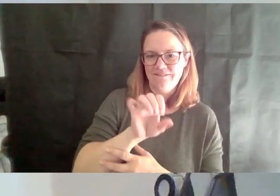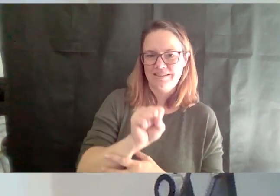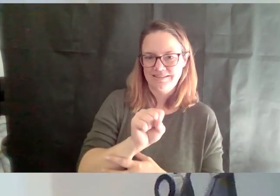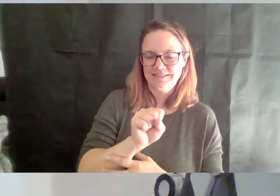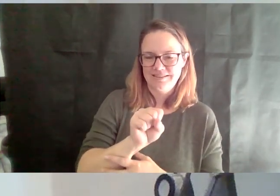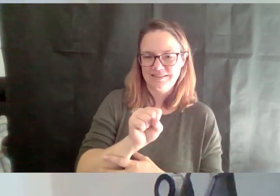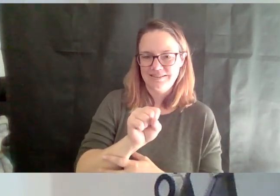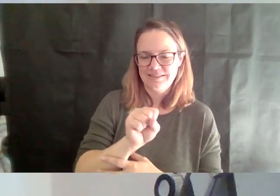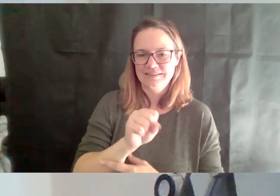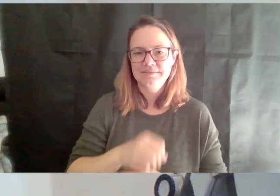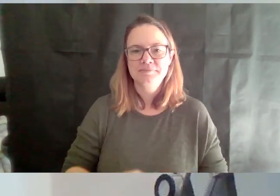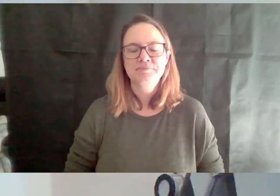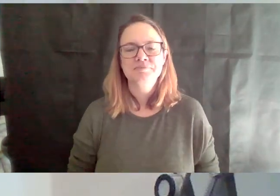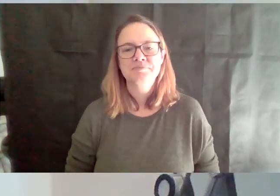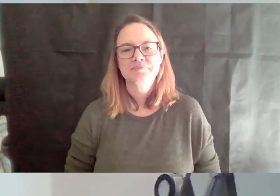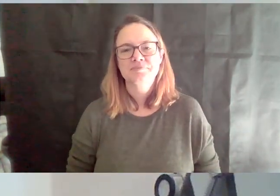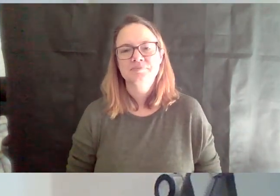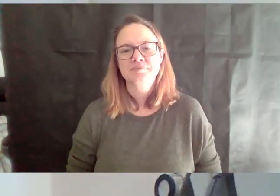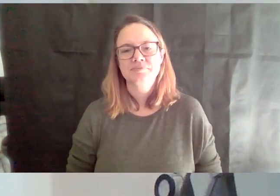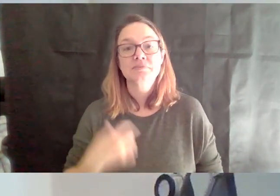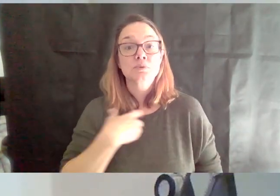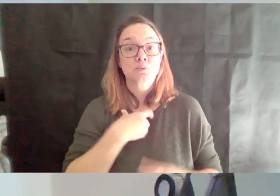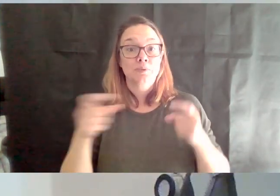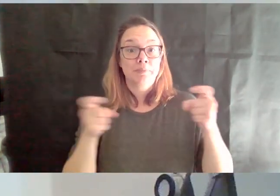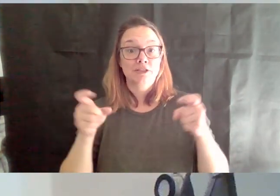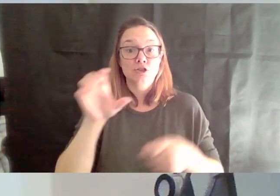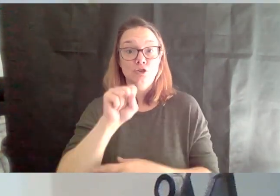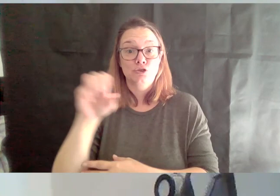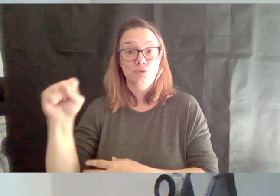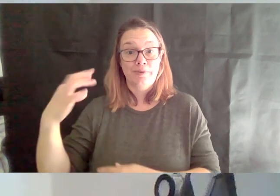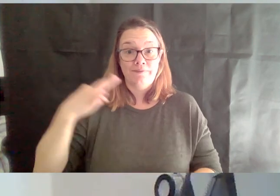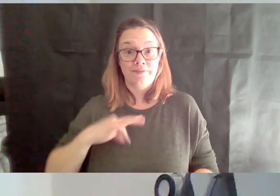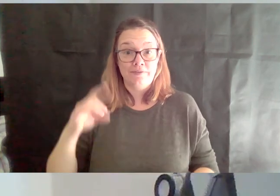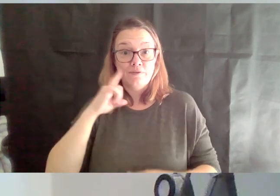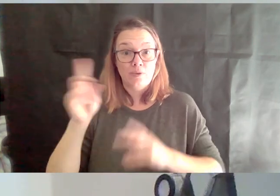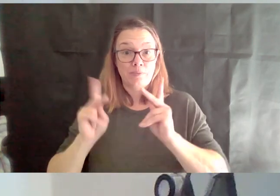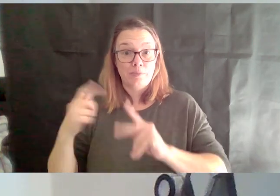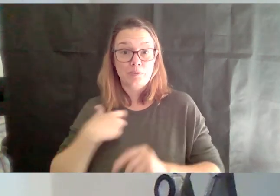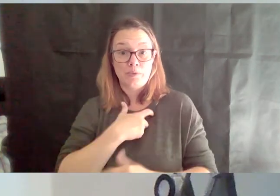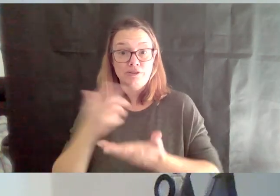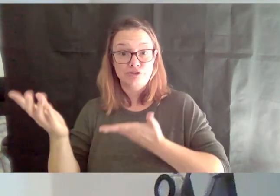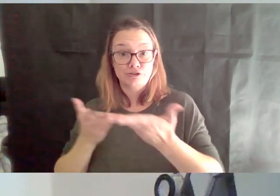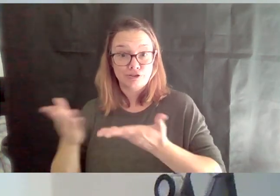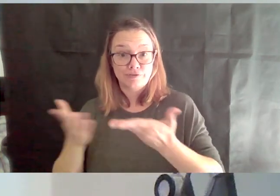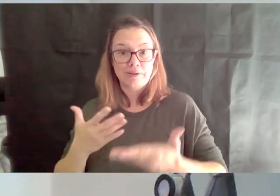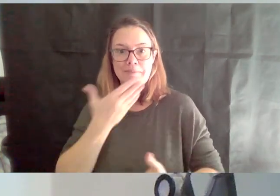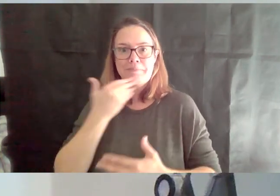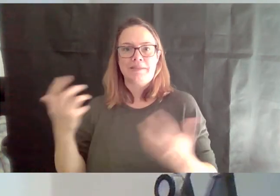of the prominent MHCD. We manage social security benefits for the people we serve in a way that best meets their needs,